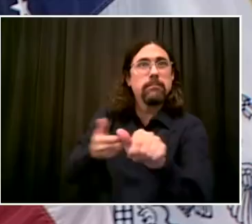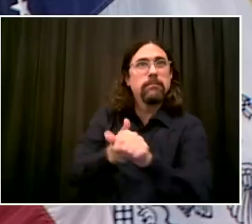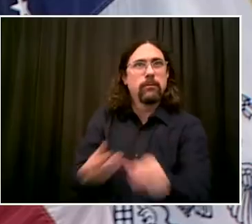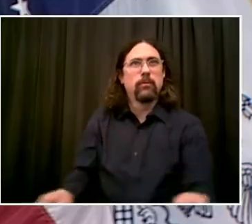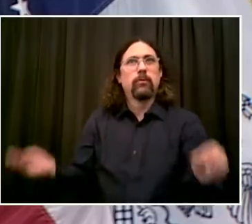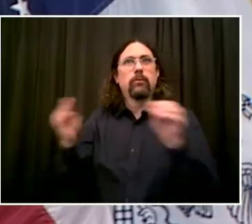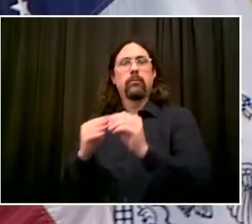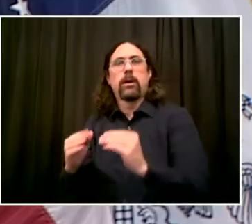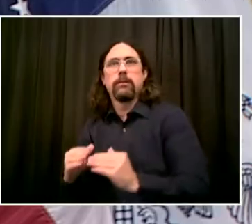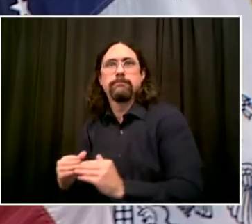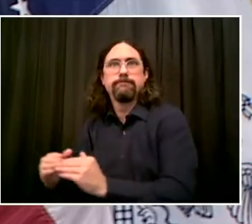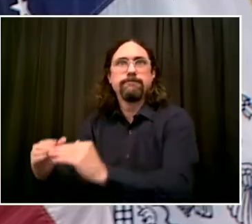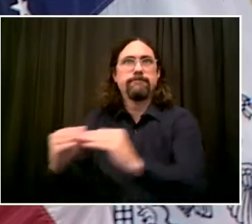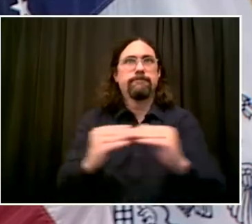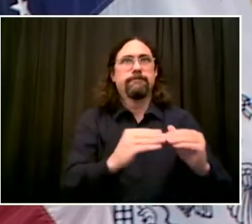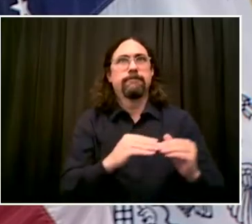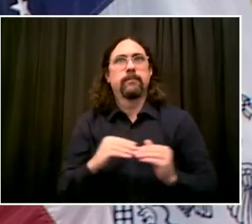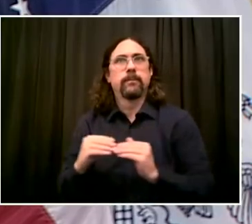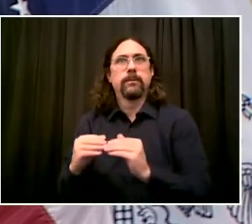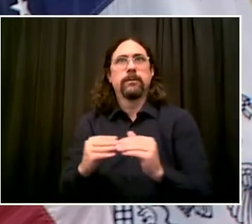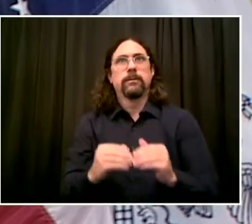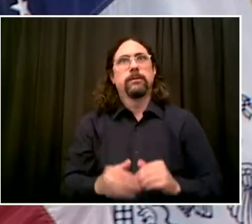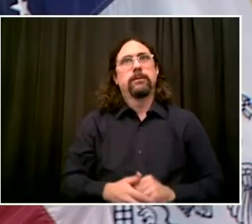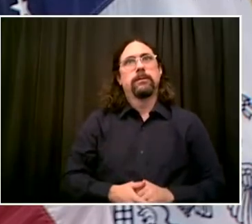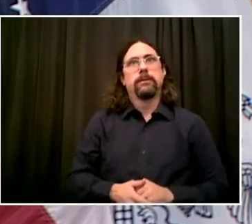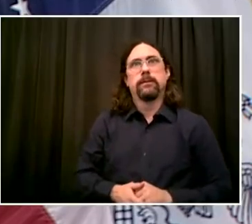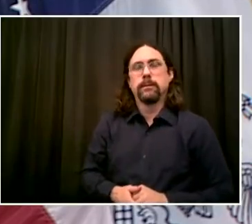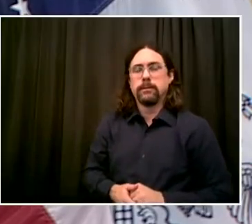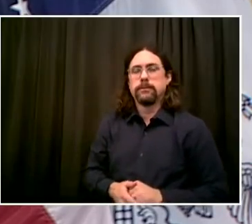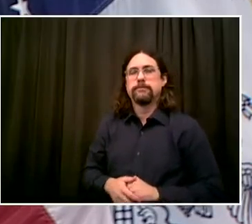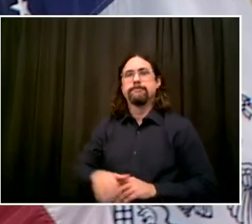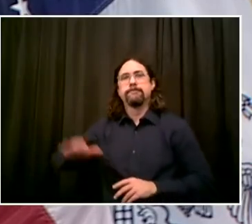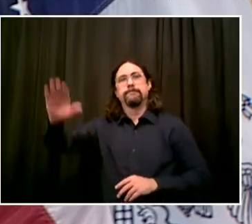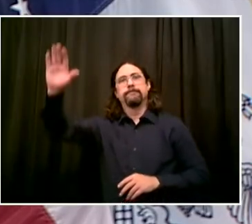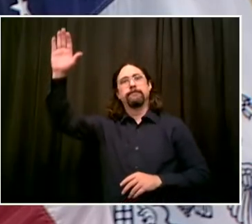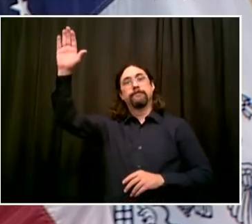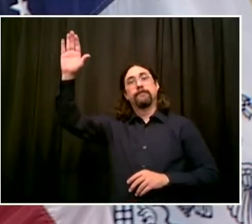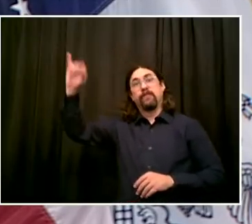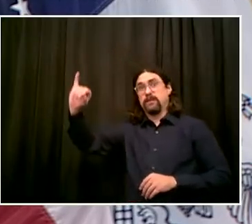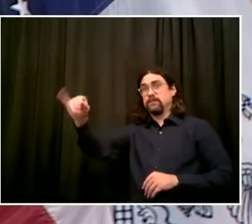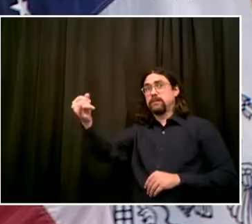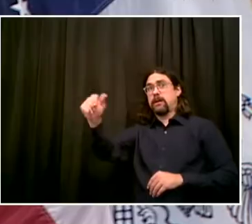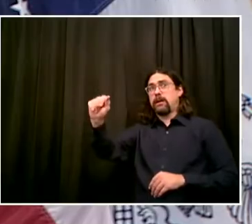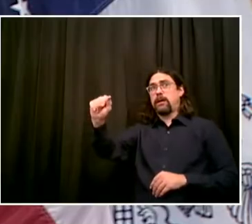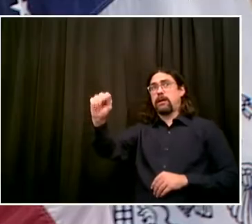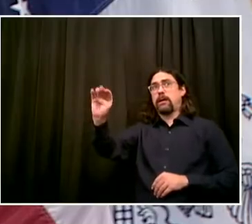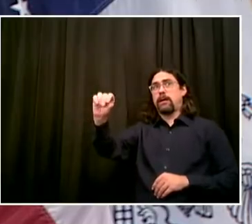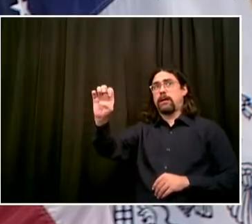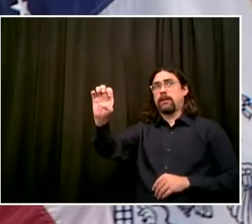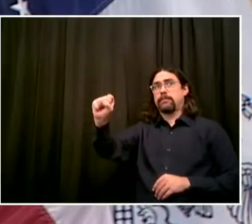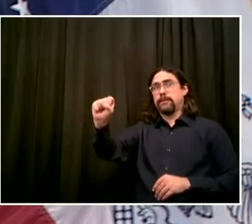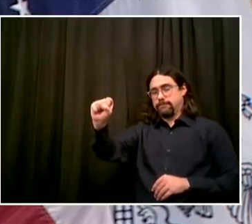WILL CERTAINLY BE A FACTOR GONGI FORWARD.